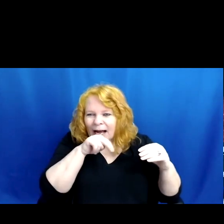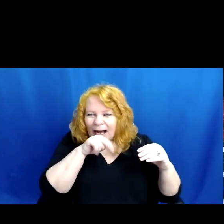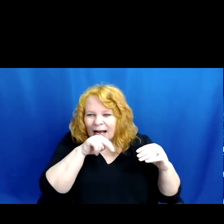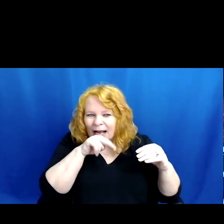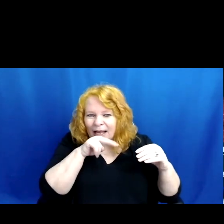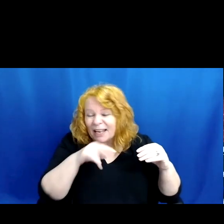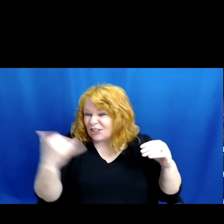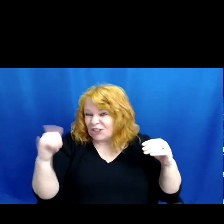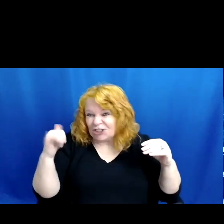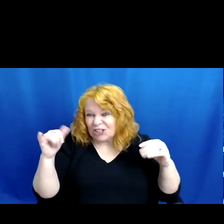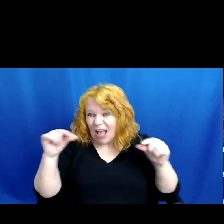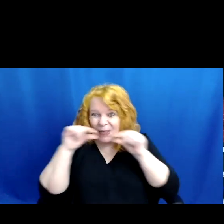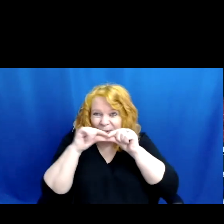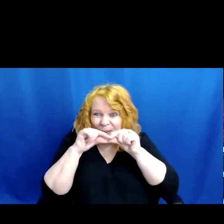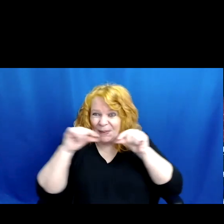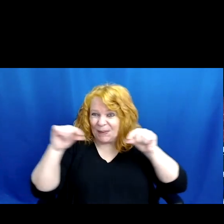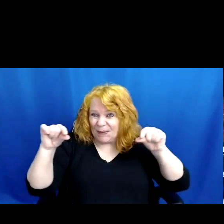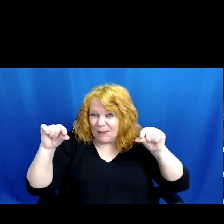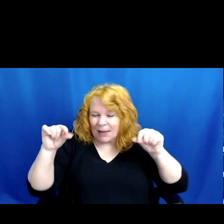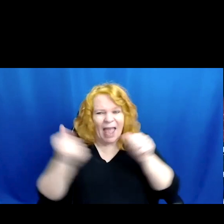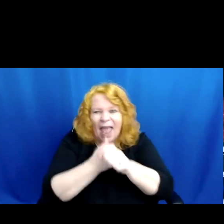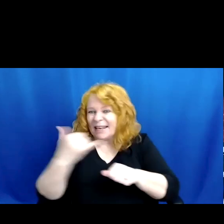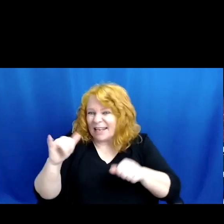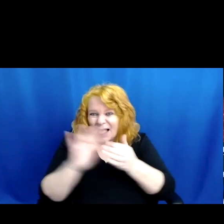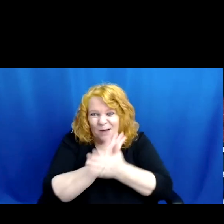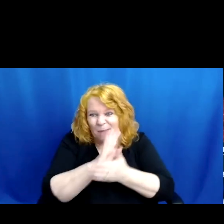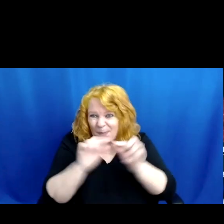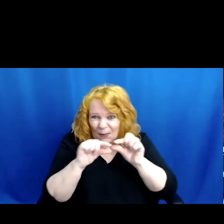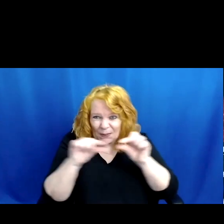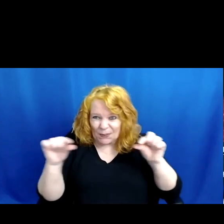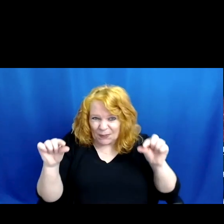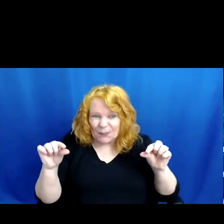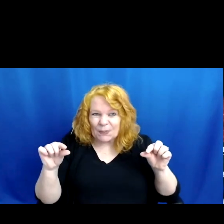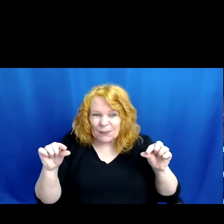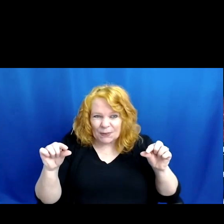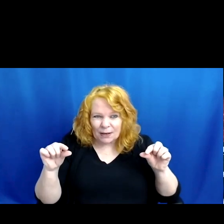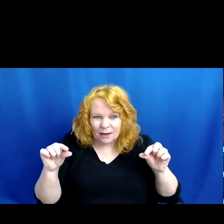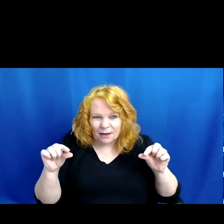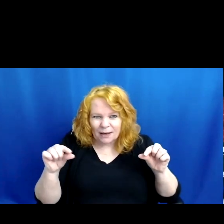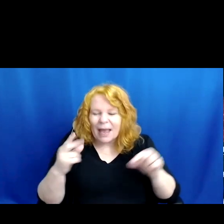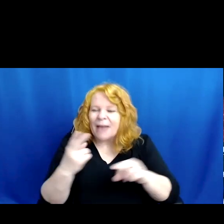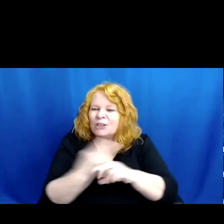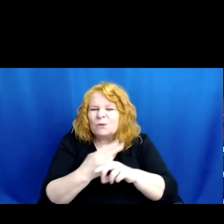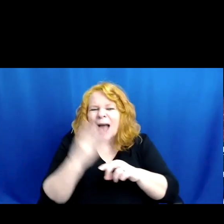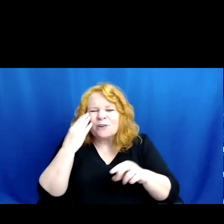If you just take the scissors, I am sure you know how to do this. Make a curly whirly tongue happen.